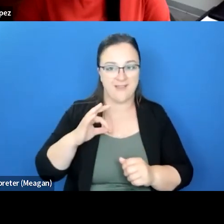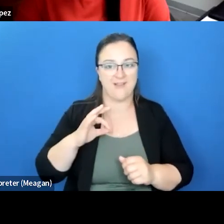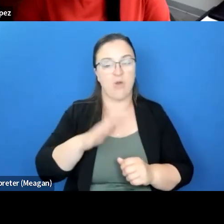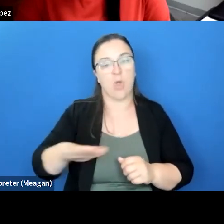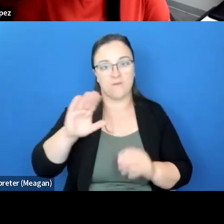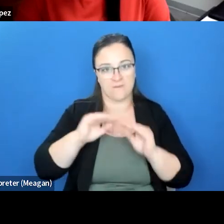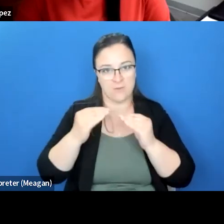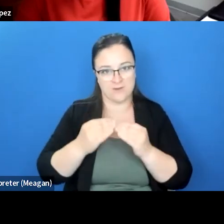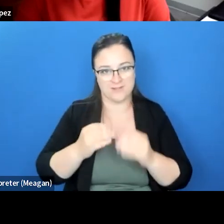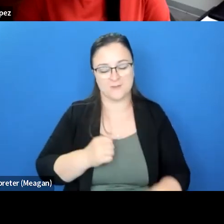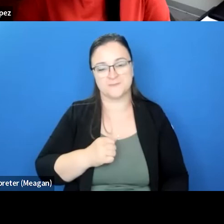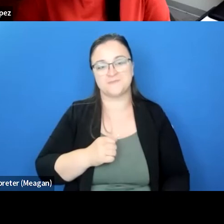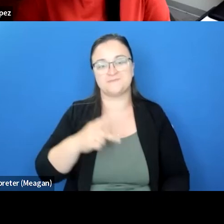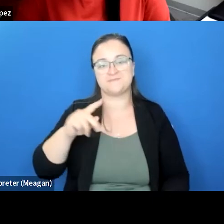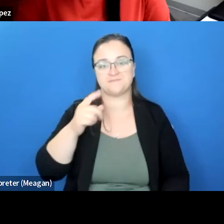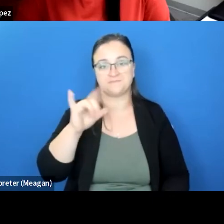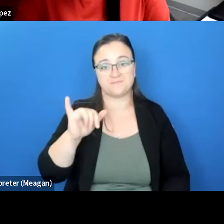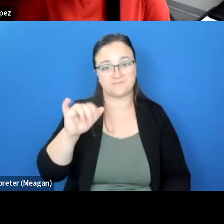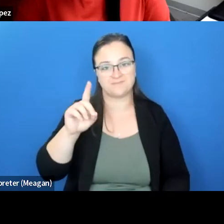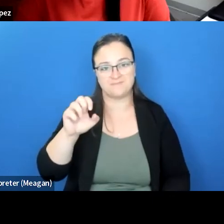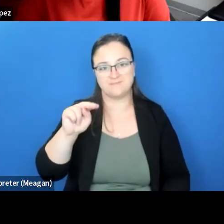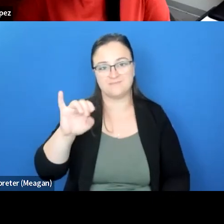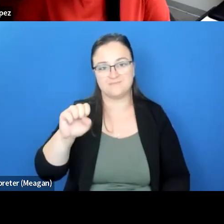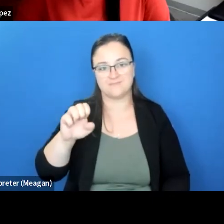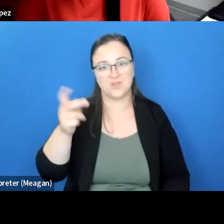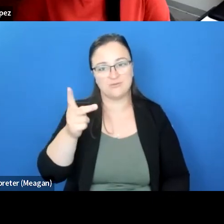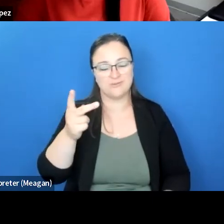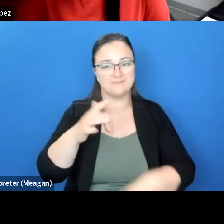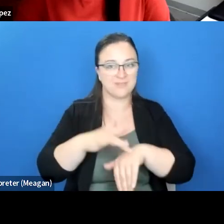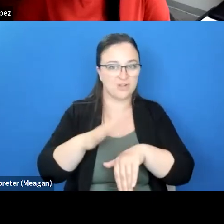And Peggy and Denise, you've kind of touched upon this several times about just,